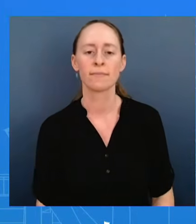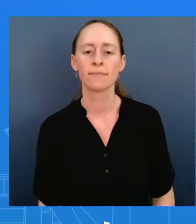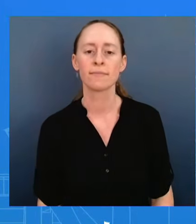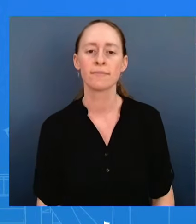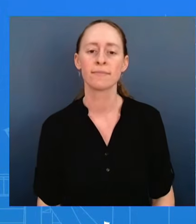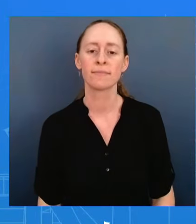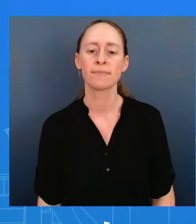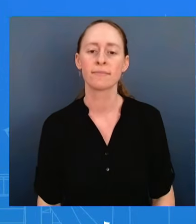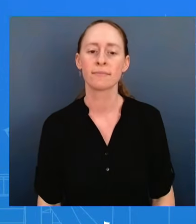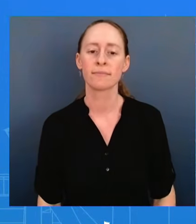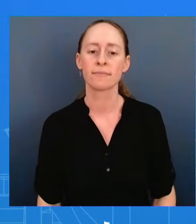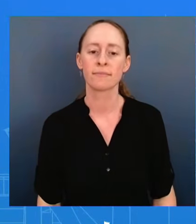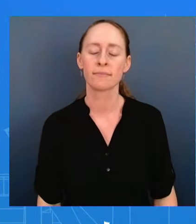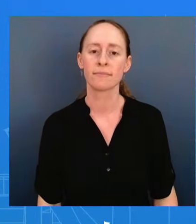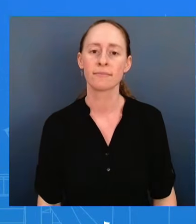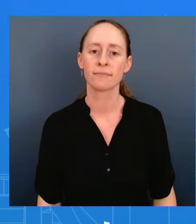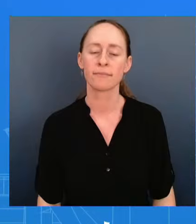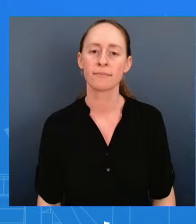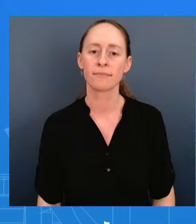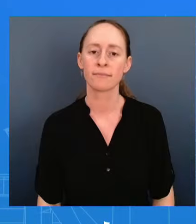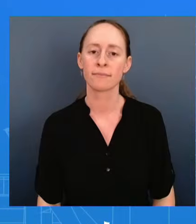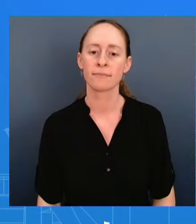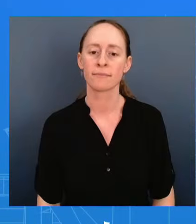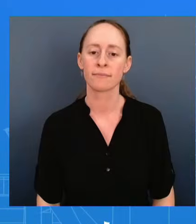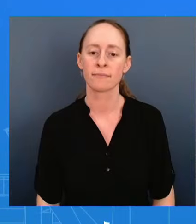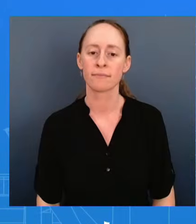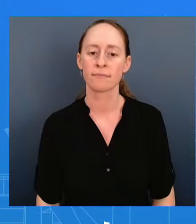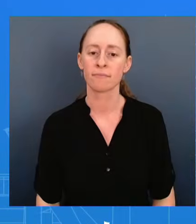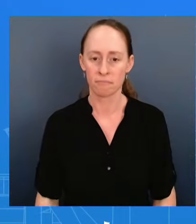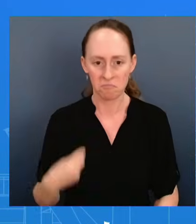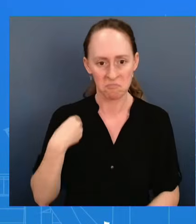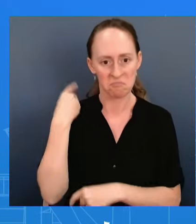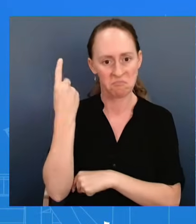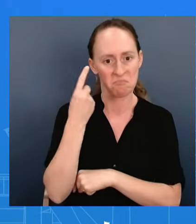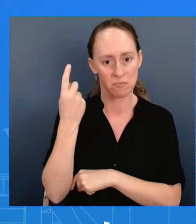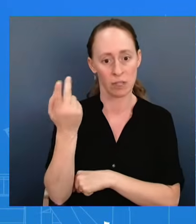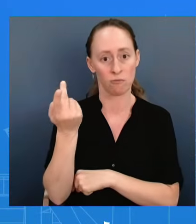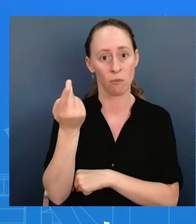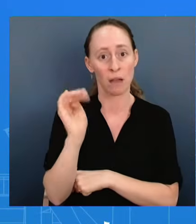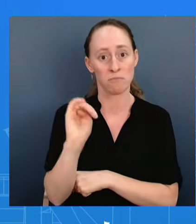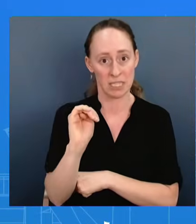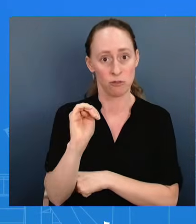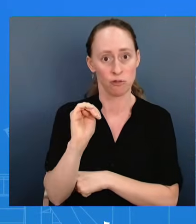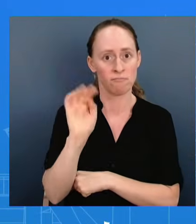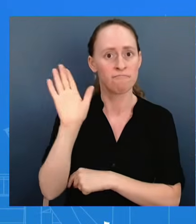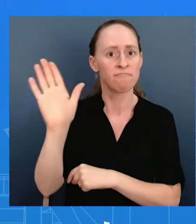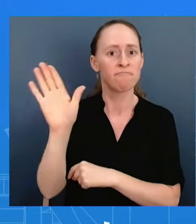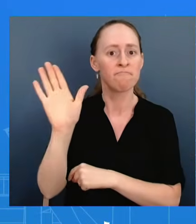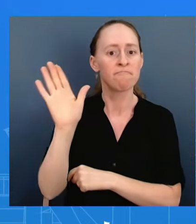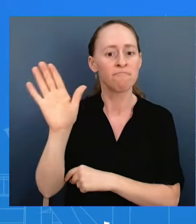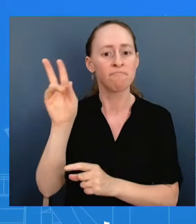with the prime minister’s assertion that basically that Israel is protecting U.S. --